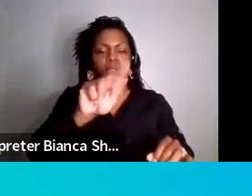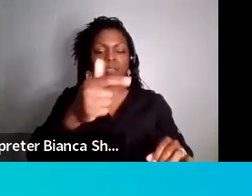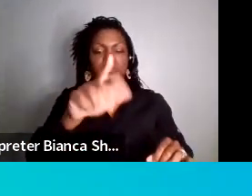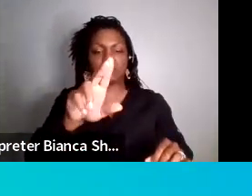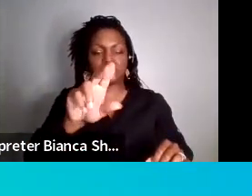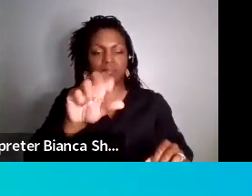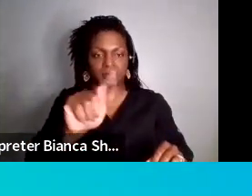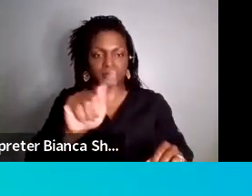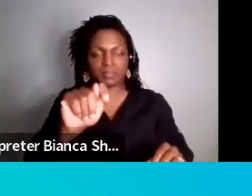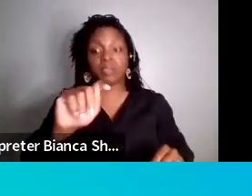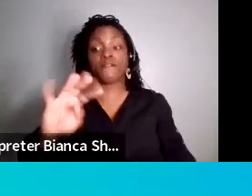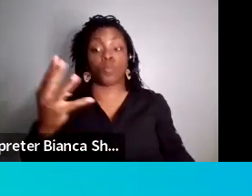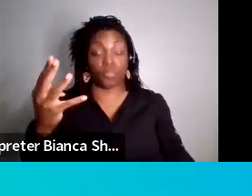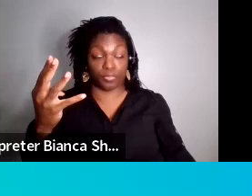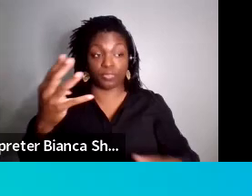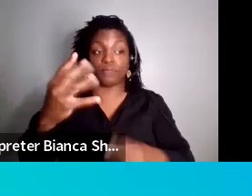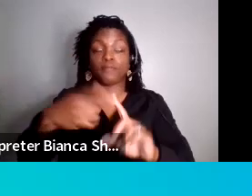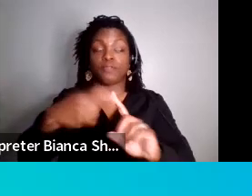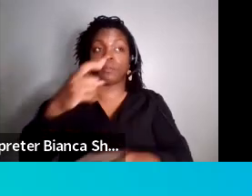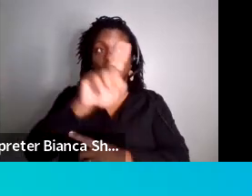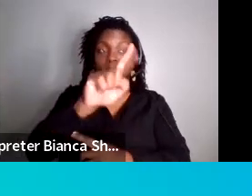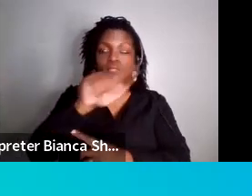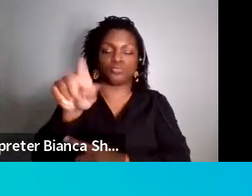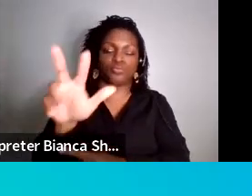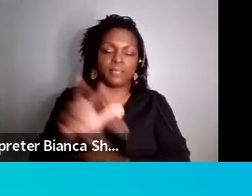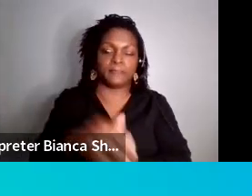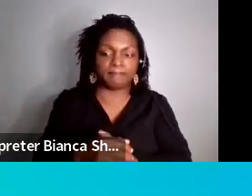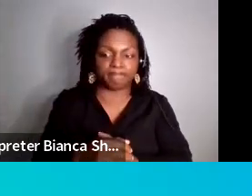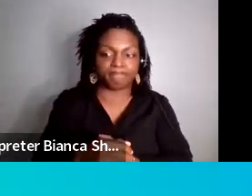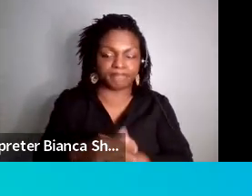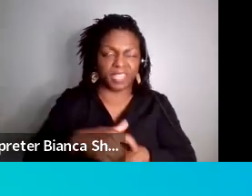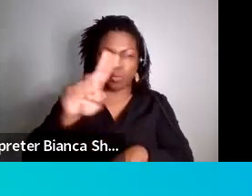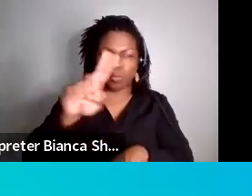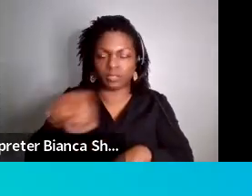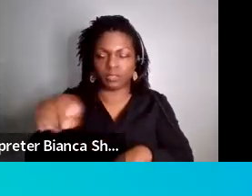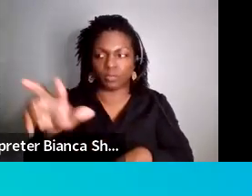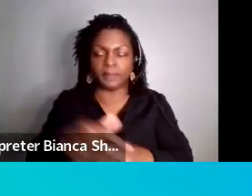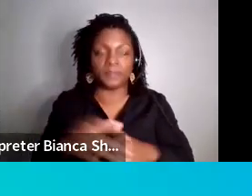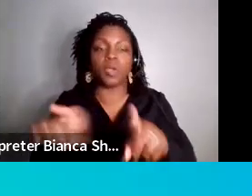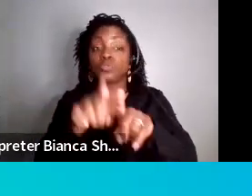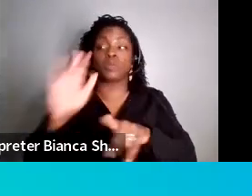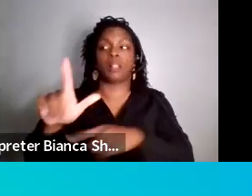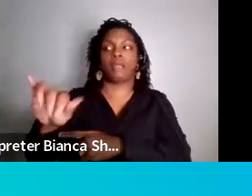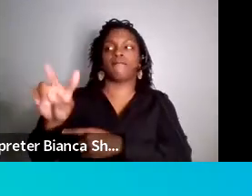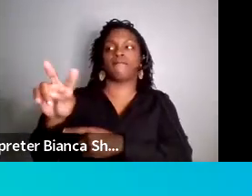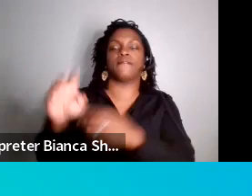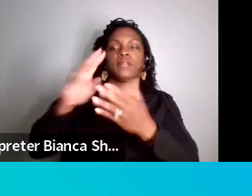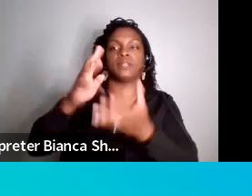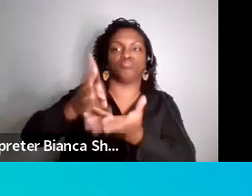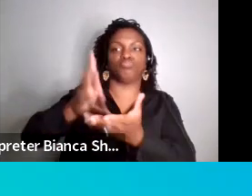They'll also live stream on Youtube